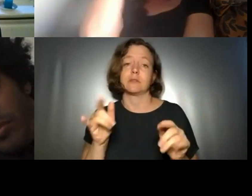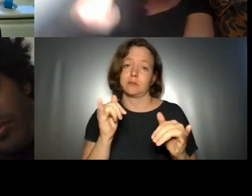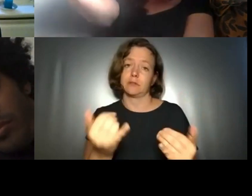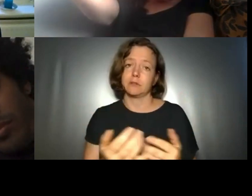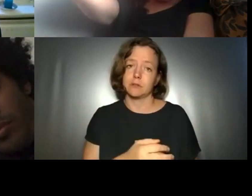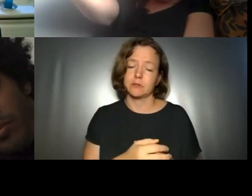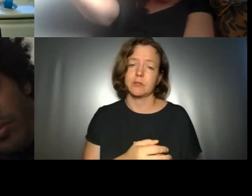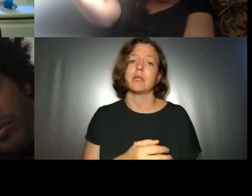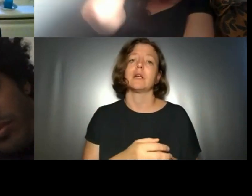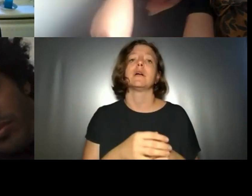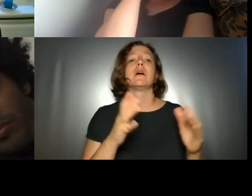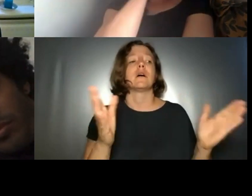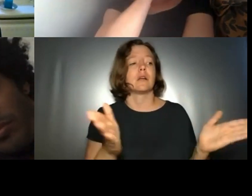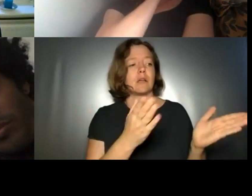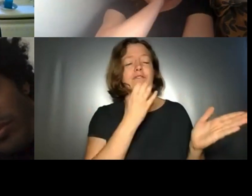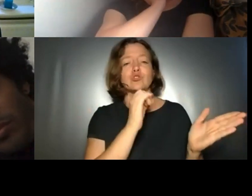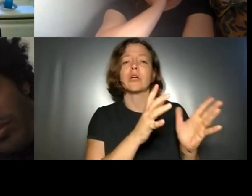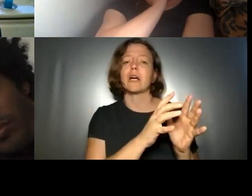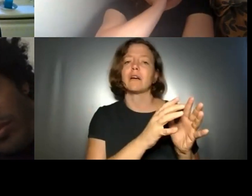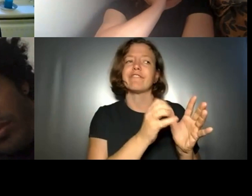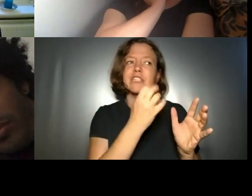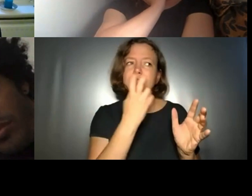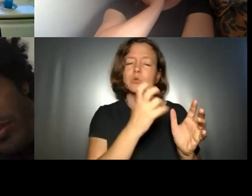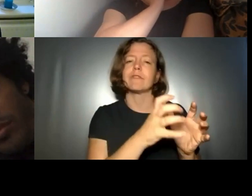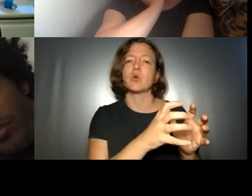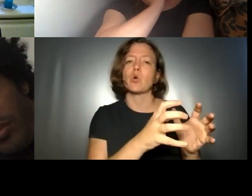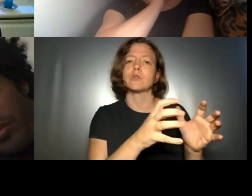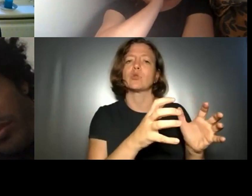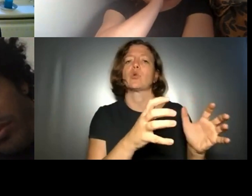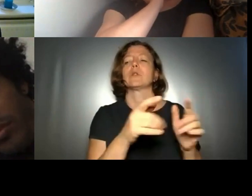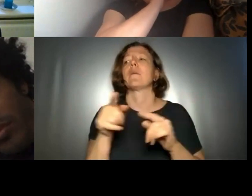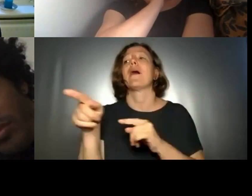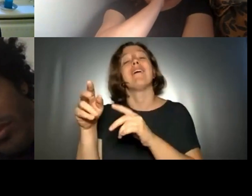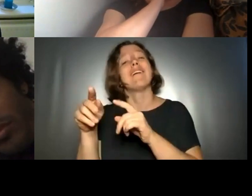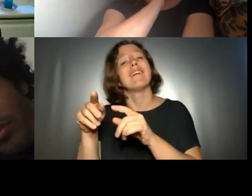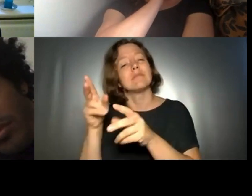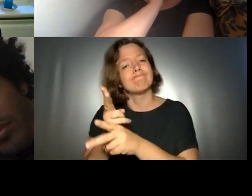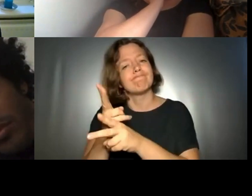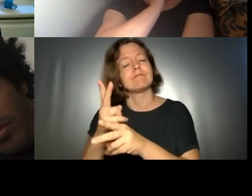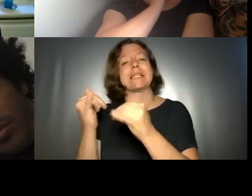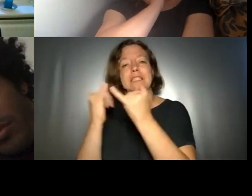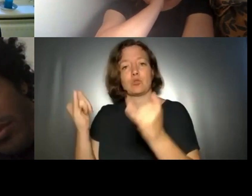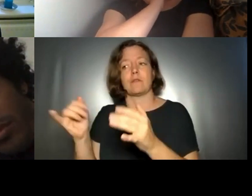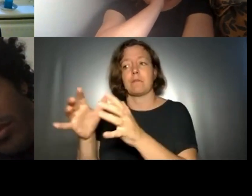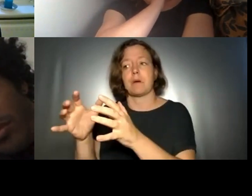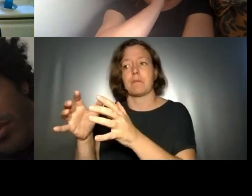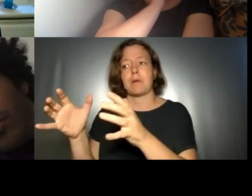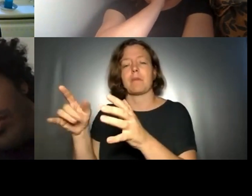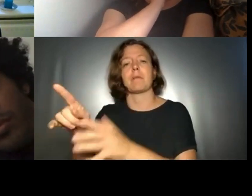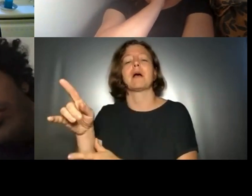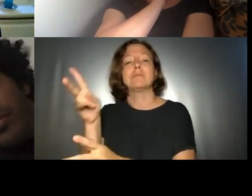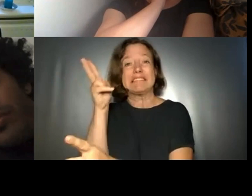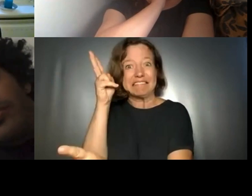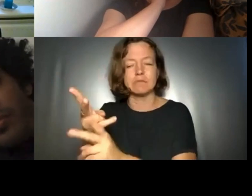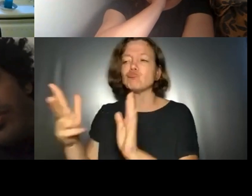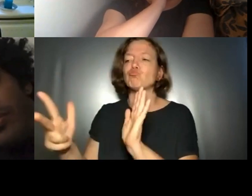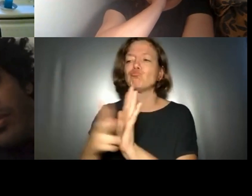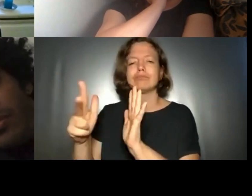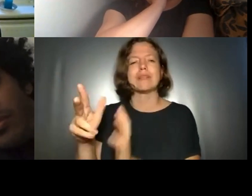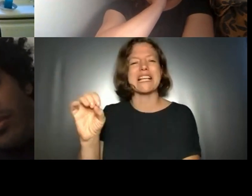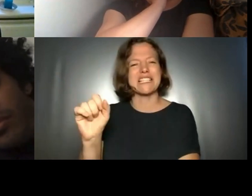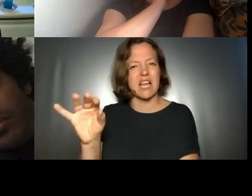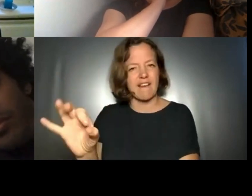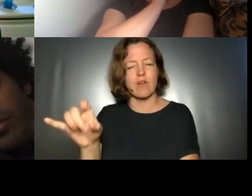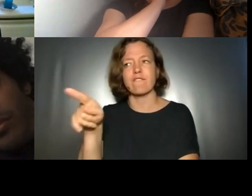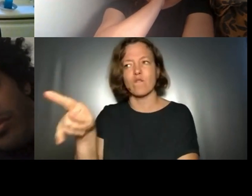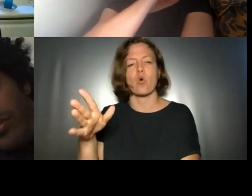within a larger body, a larger institution that is not necessarily safe for disabled people, wouldn't be so hard.